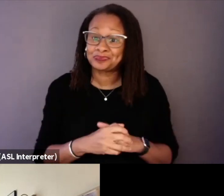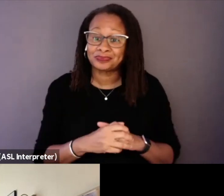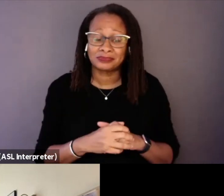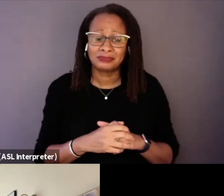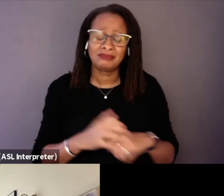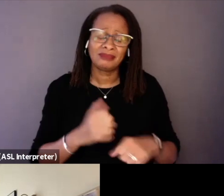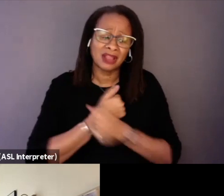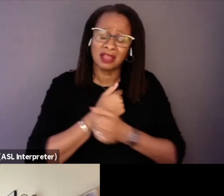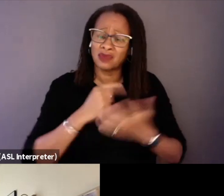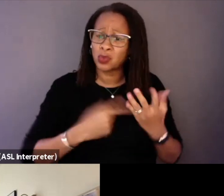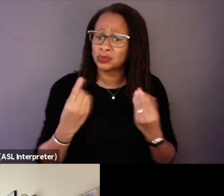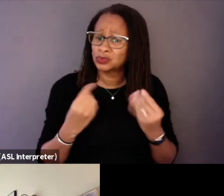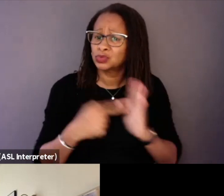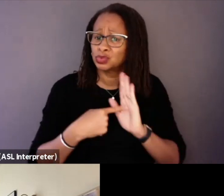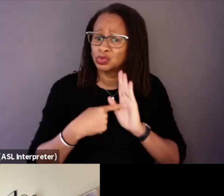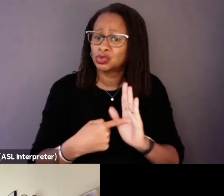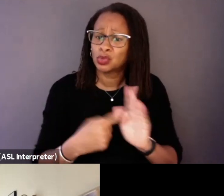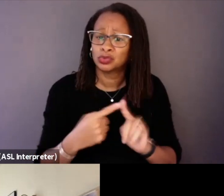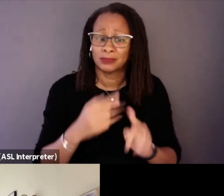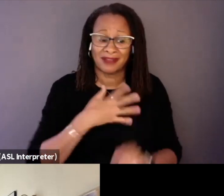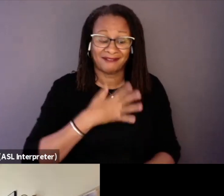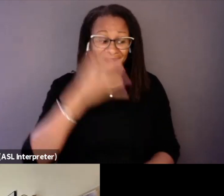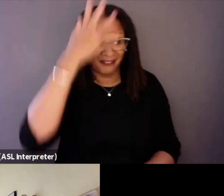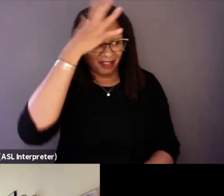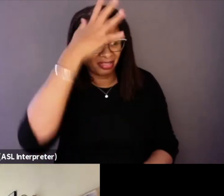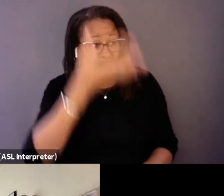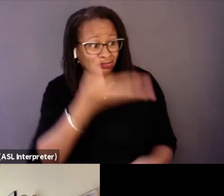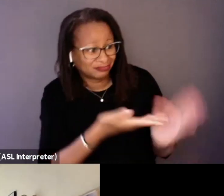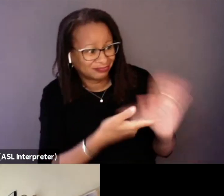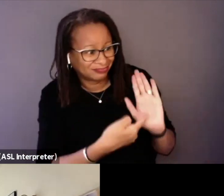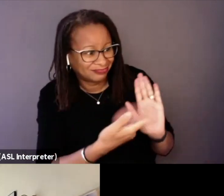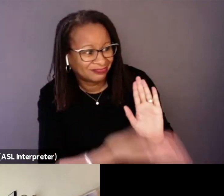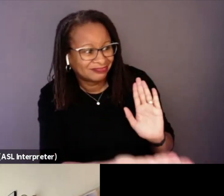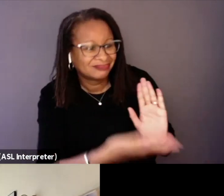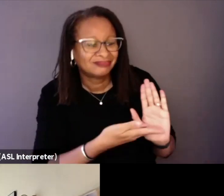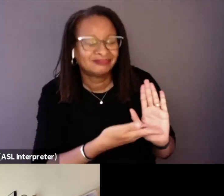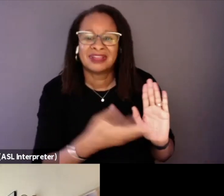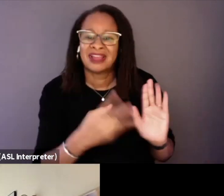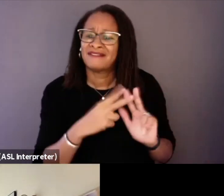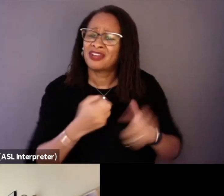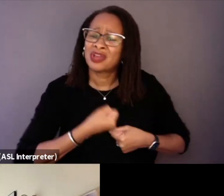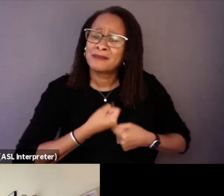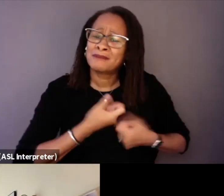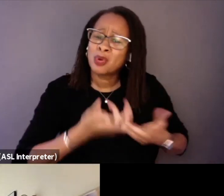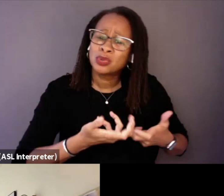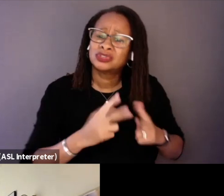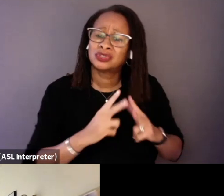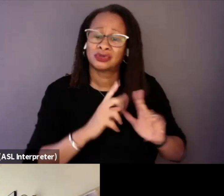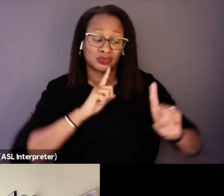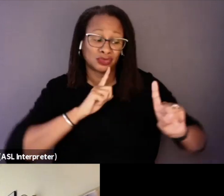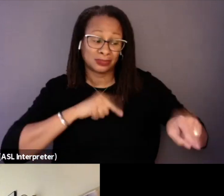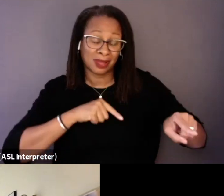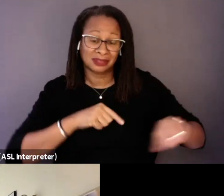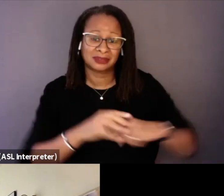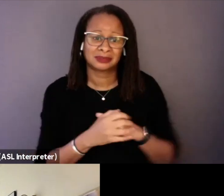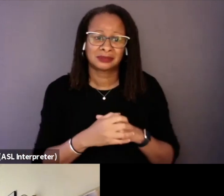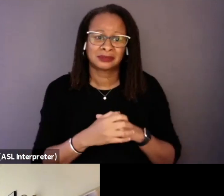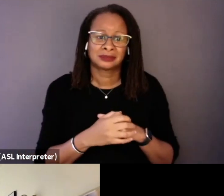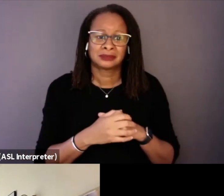to showing that to my father. Because it was a very emotional response to what was happening.